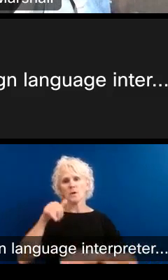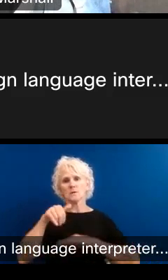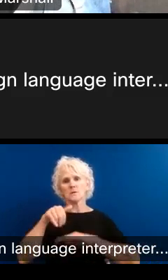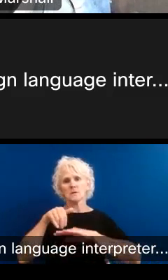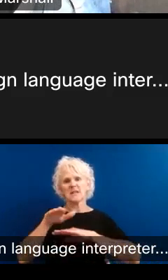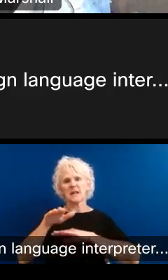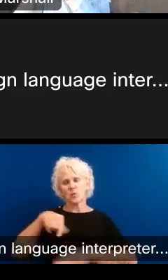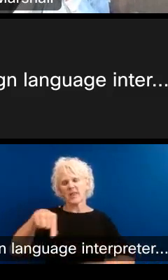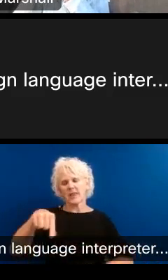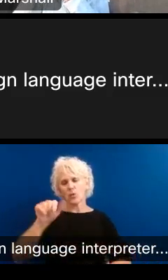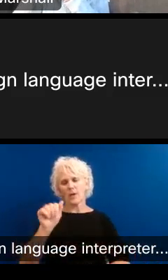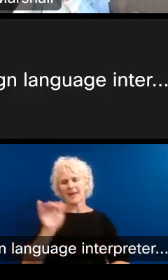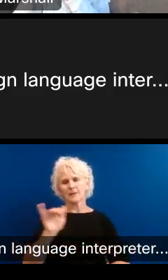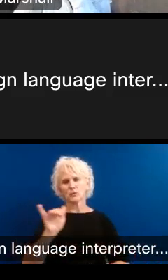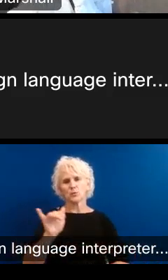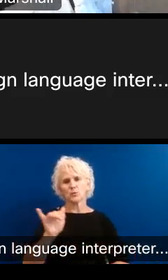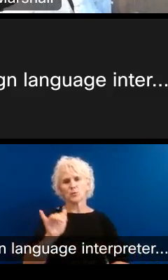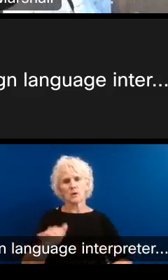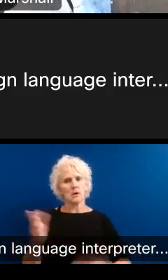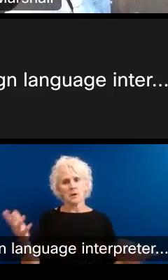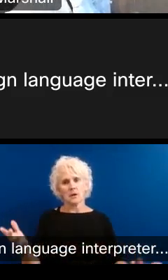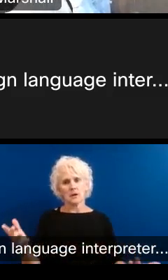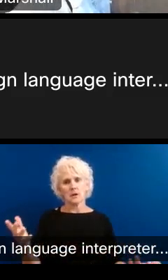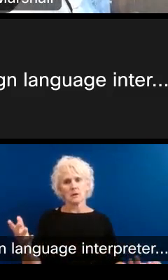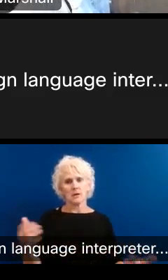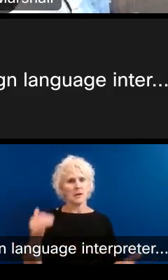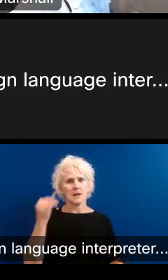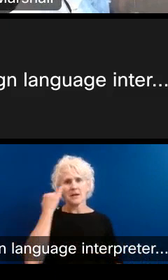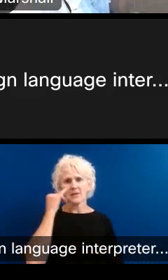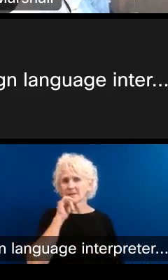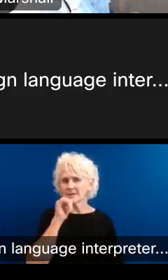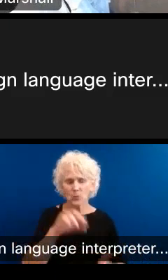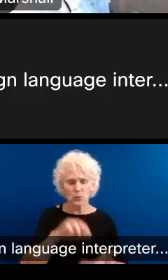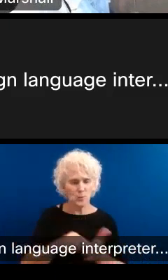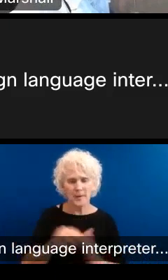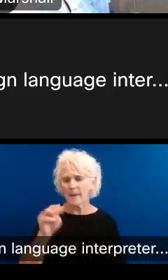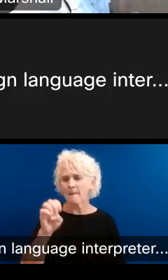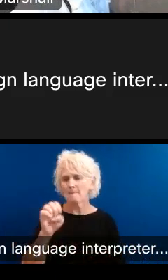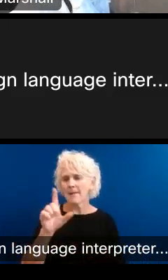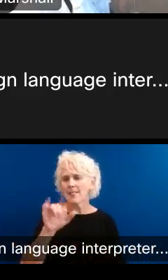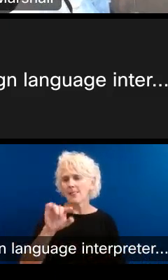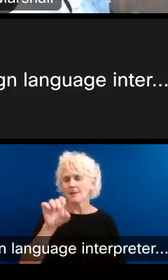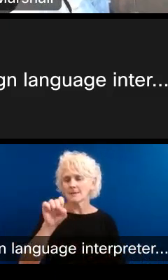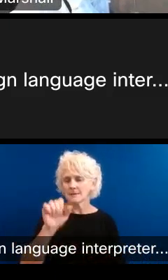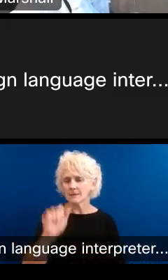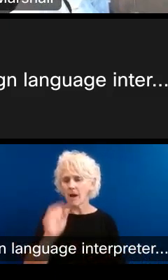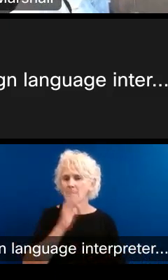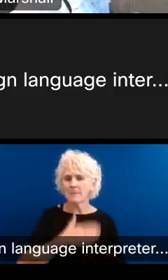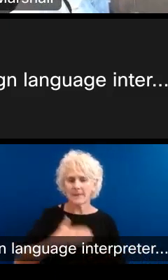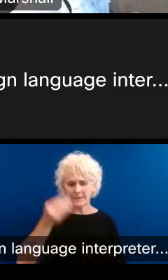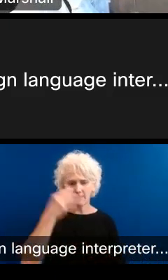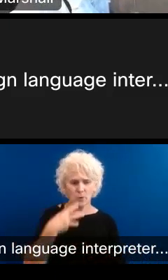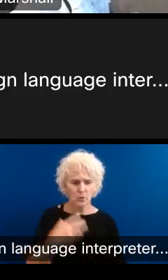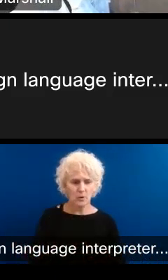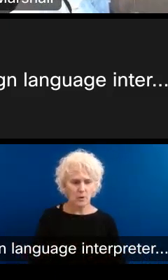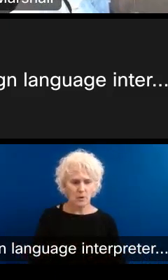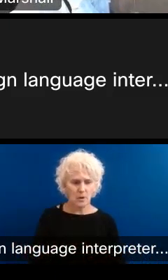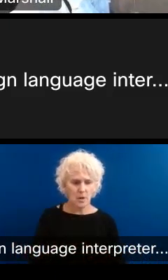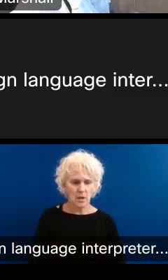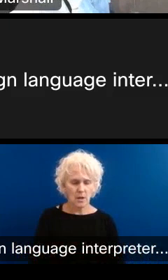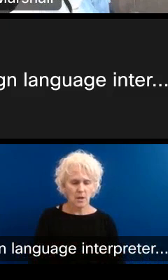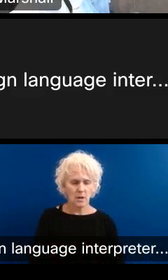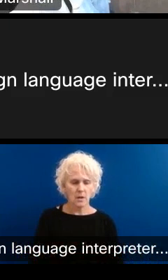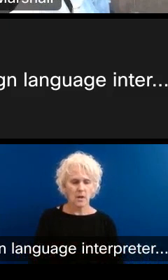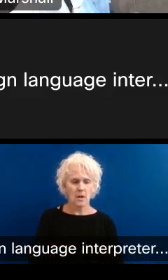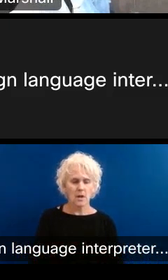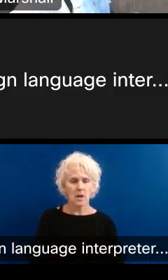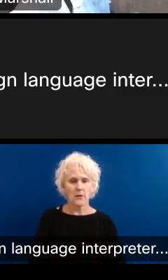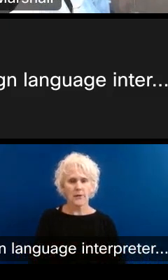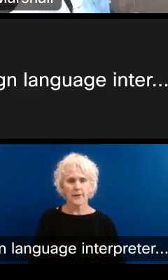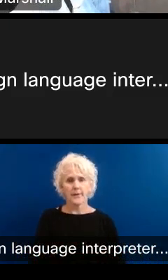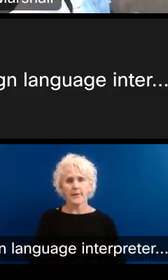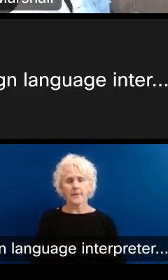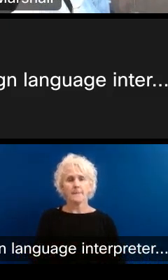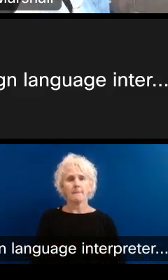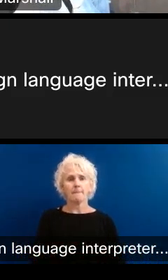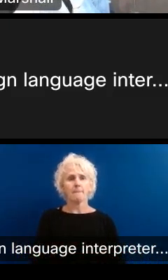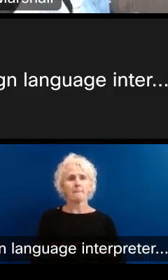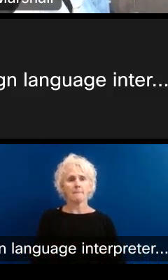too. Otherwise Melissa, if it isn't what you asked please indicate that here.